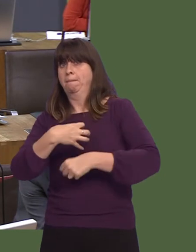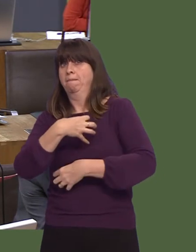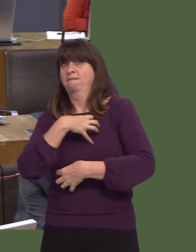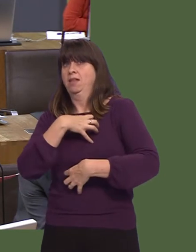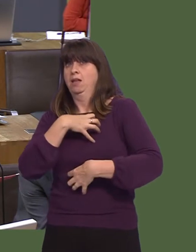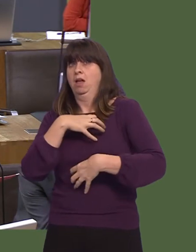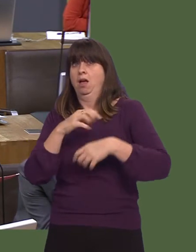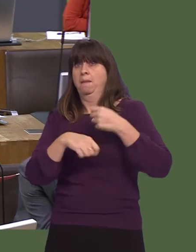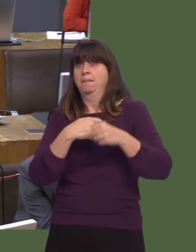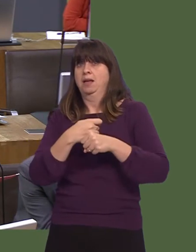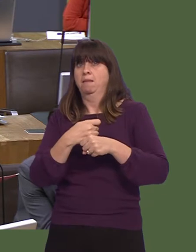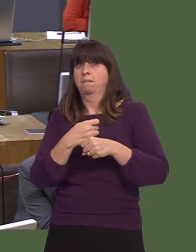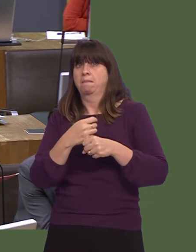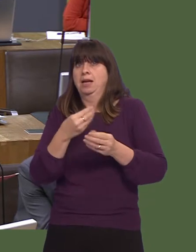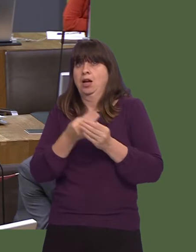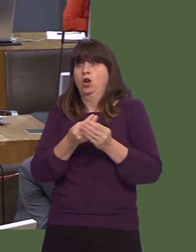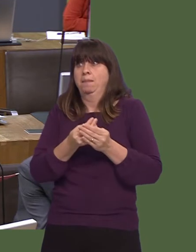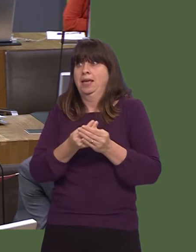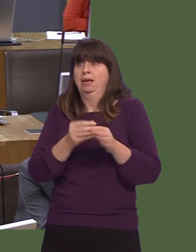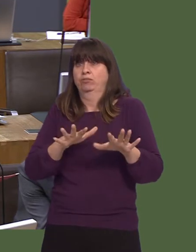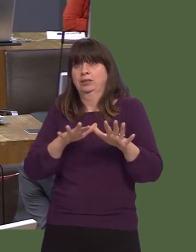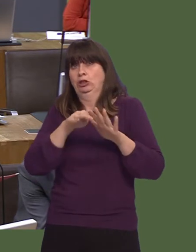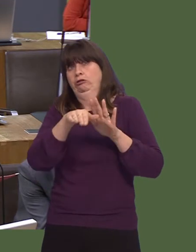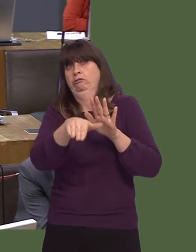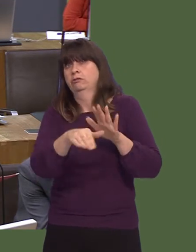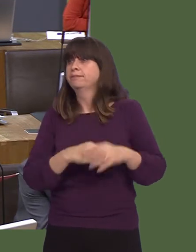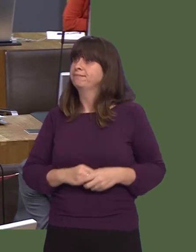negative as far as the economy of Britain is concerned.